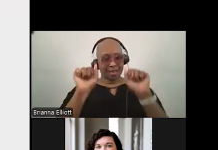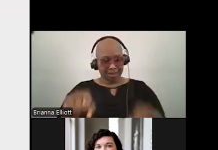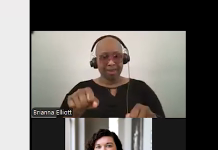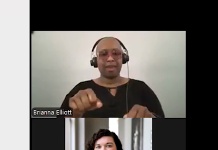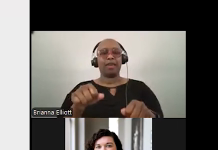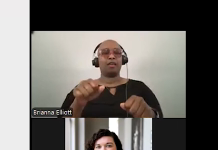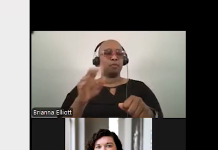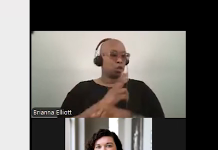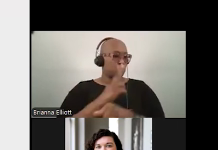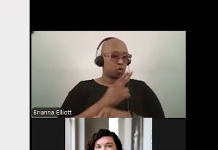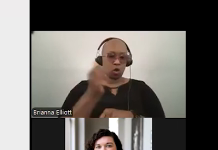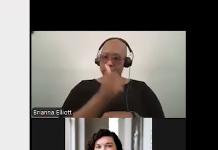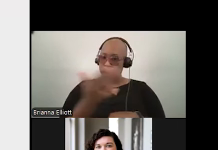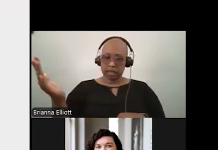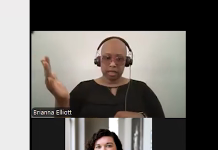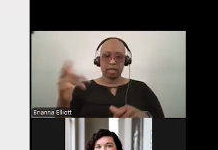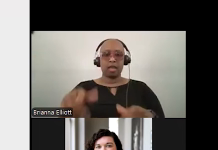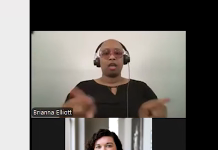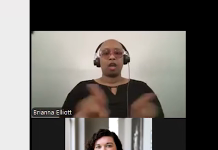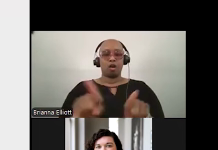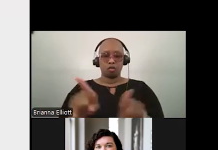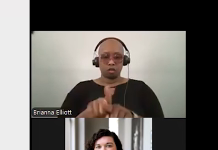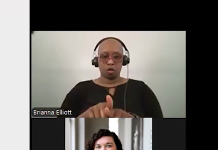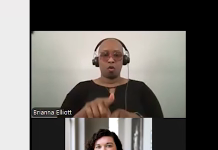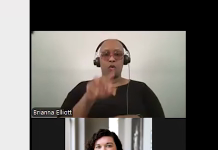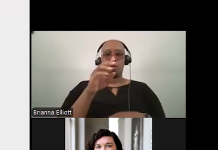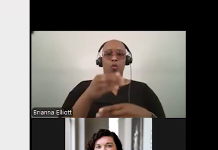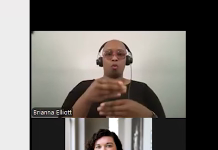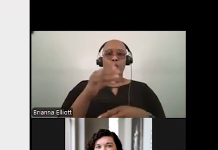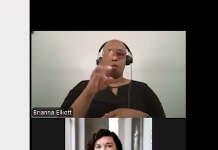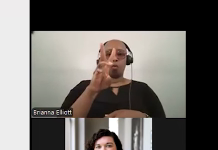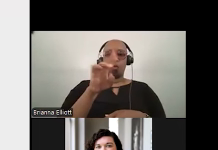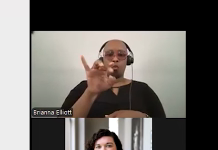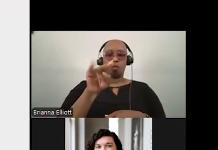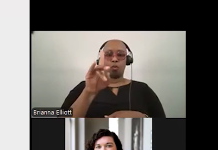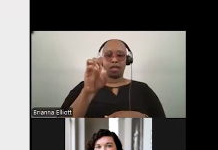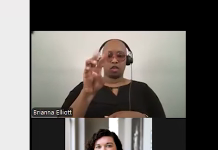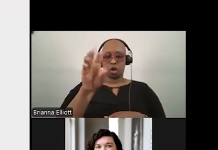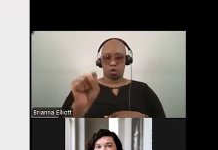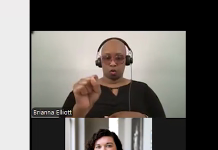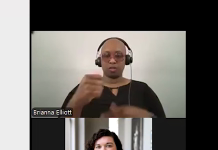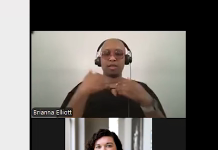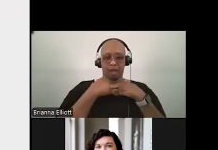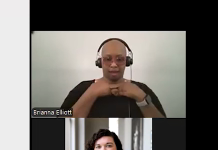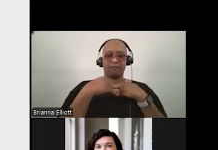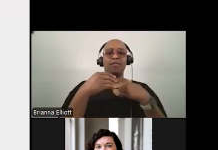Windows also has narrator. Those are for screen readers. In terms of accessibility checkers, every